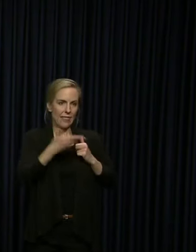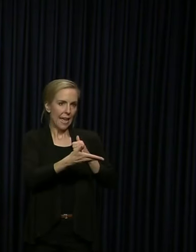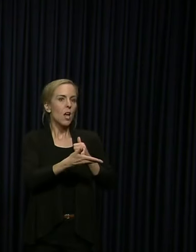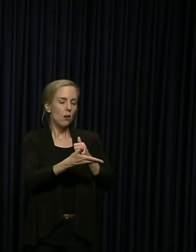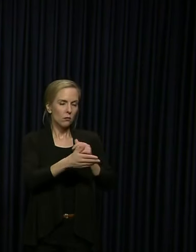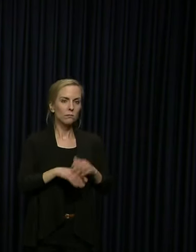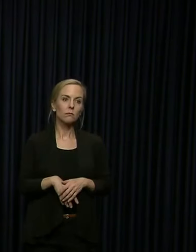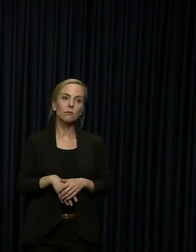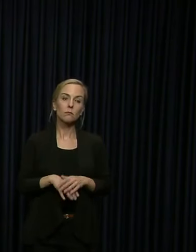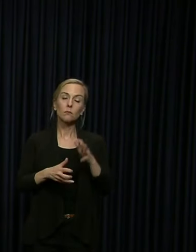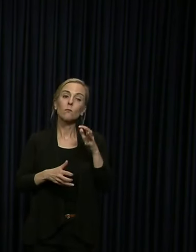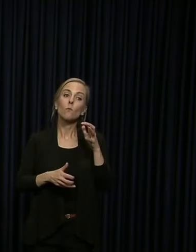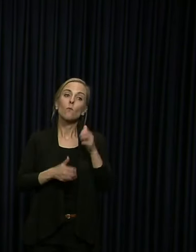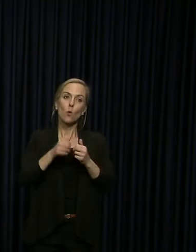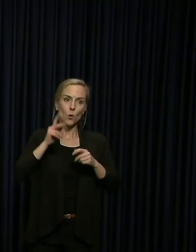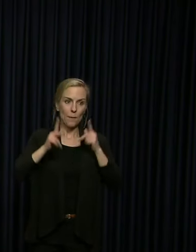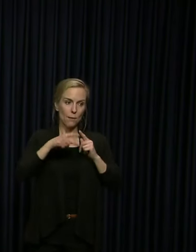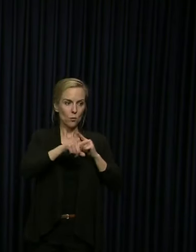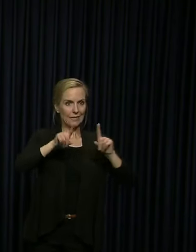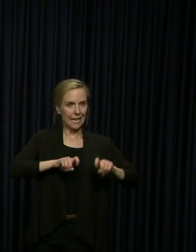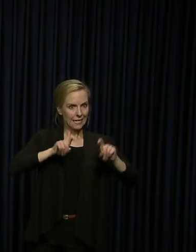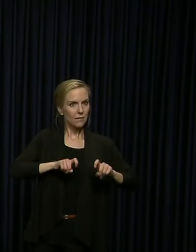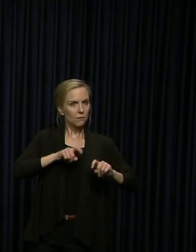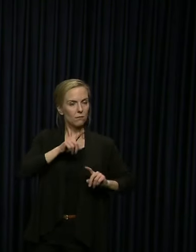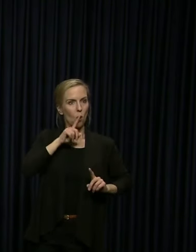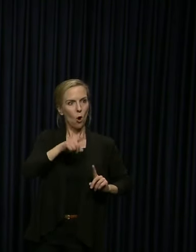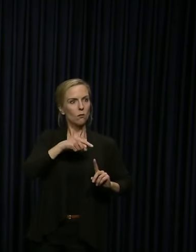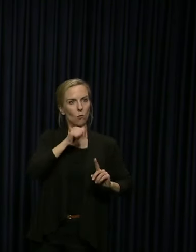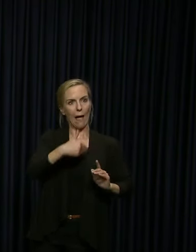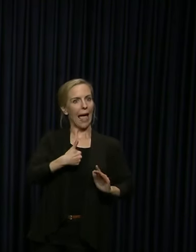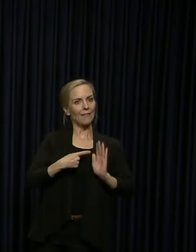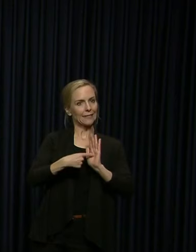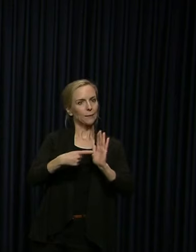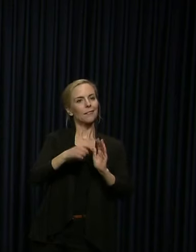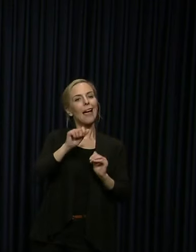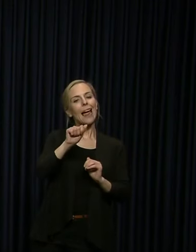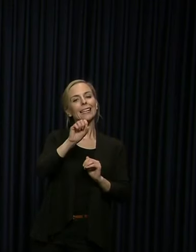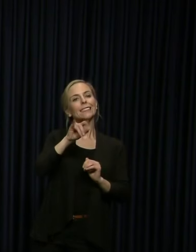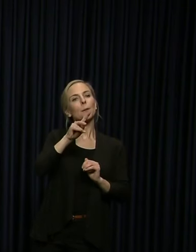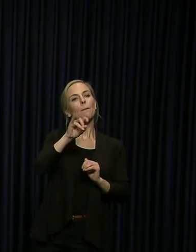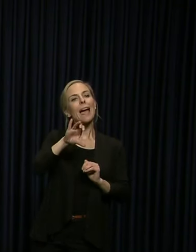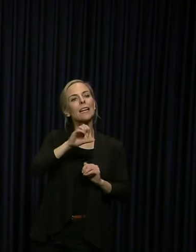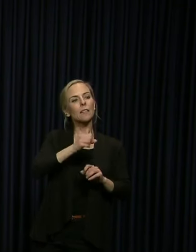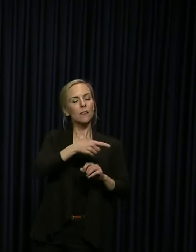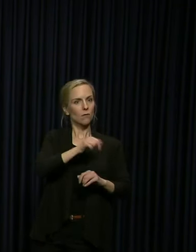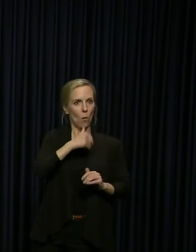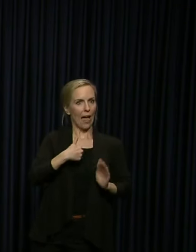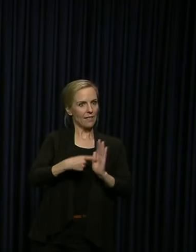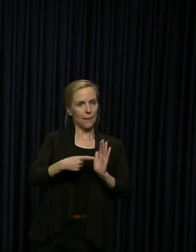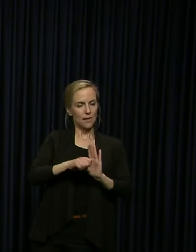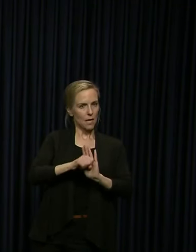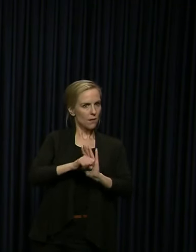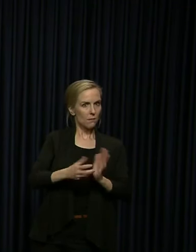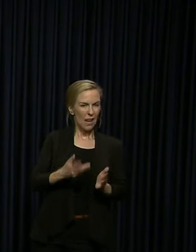CAPACITY MORE THAN WE HAVE THUS FAR, BUT WE'RE WORKING ON IT EVERY DAY.